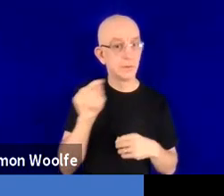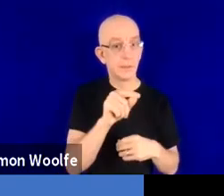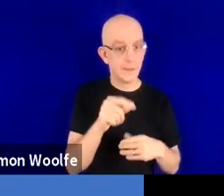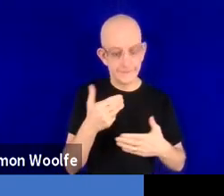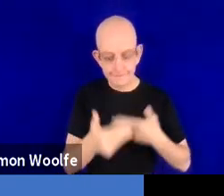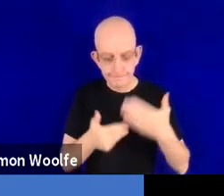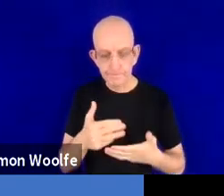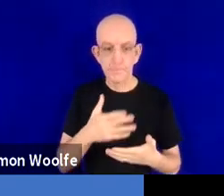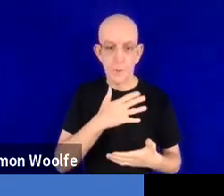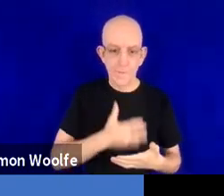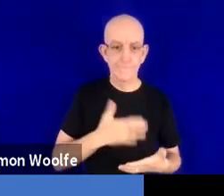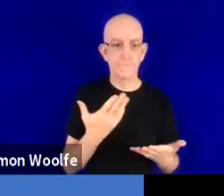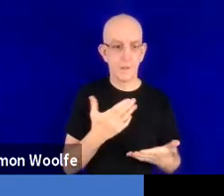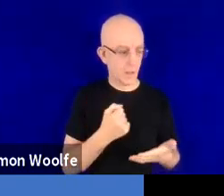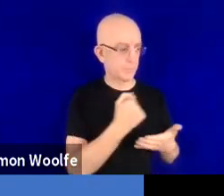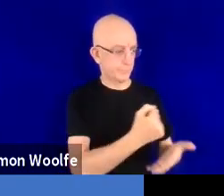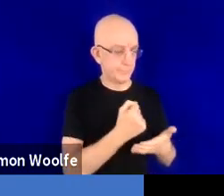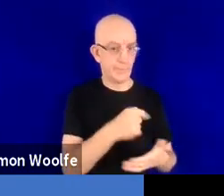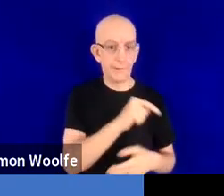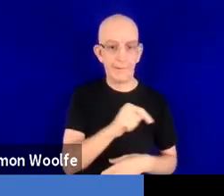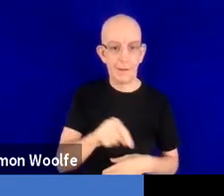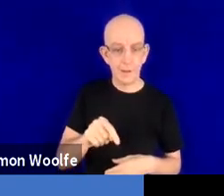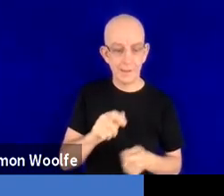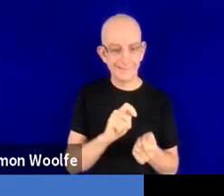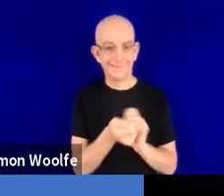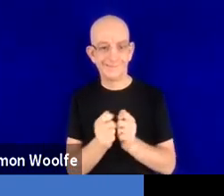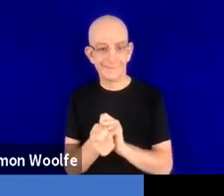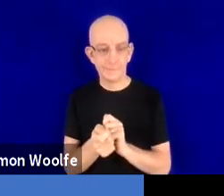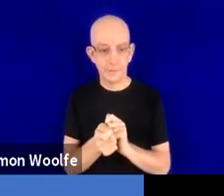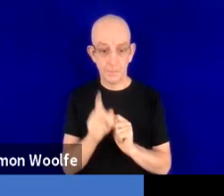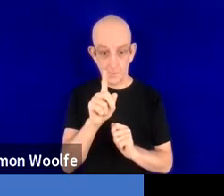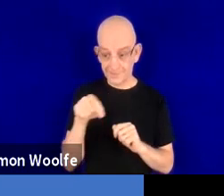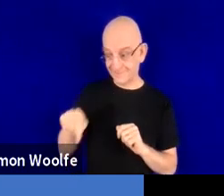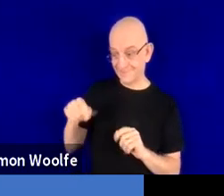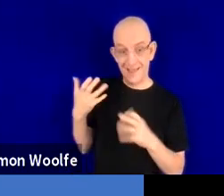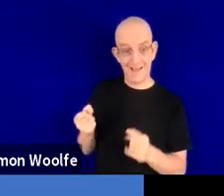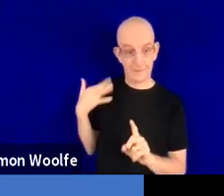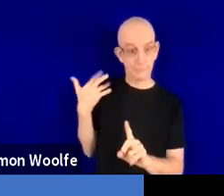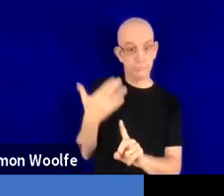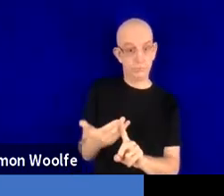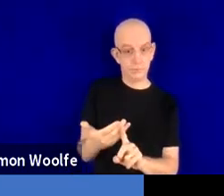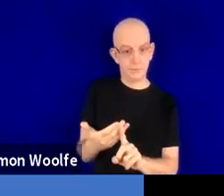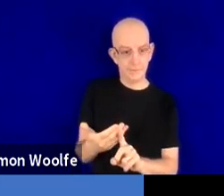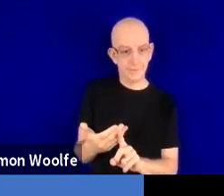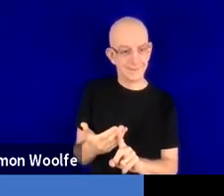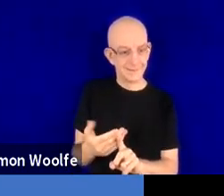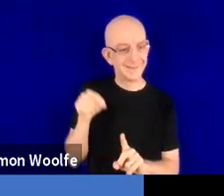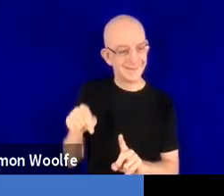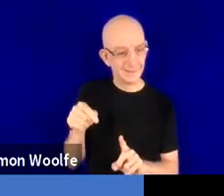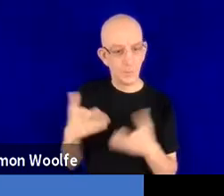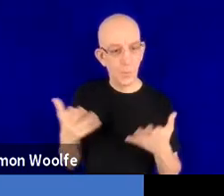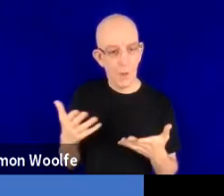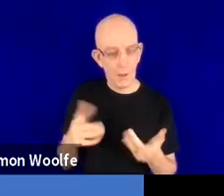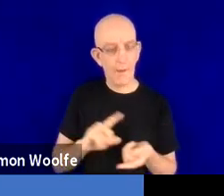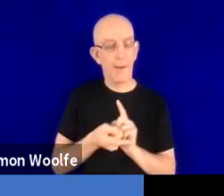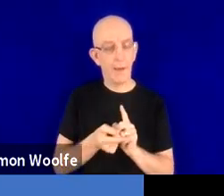then it got followed by inkind benefits, drilling down on those cash benefits, which is where the synthesis pay for [unintelligible]